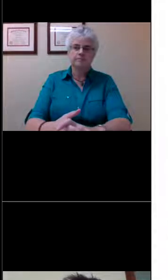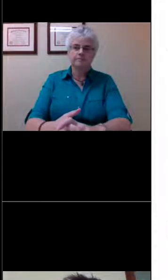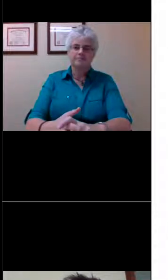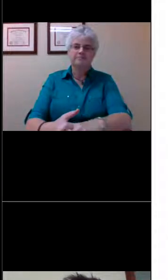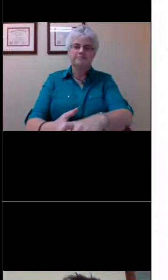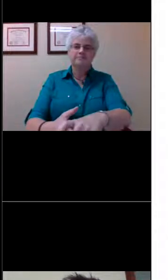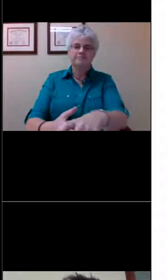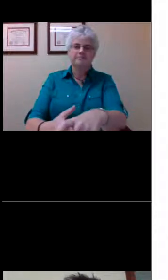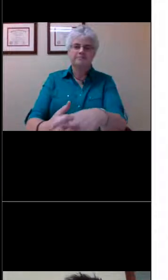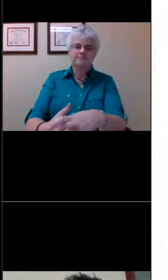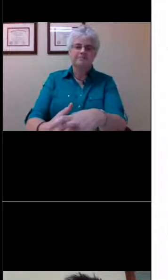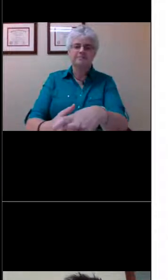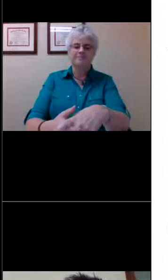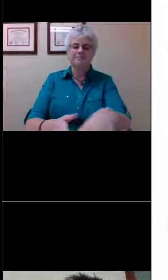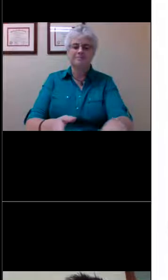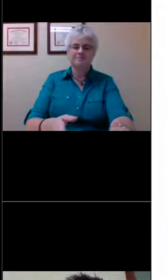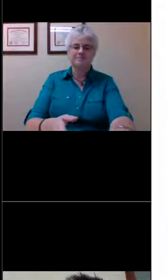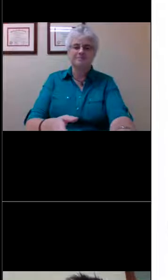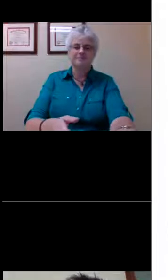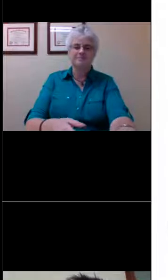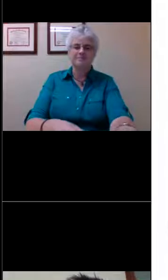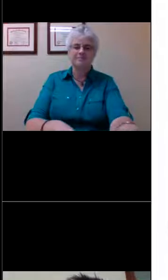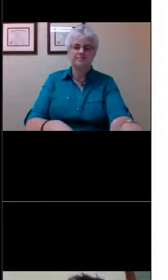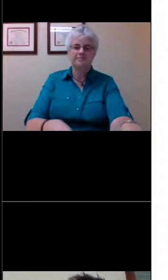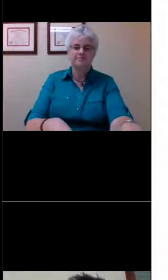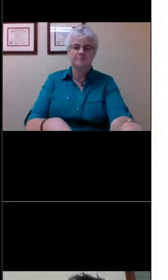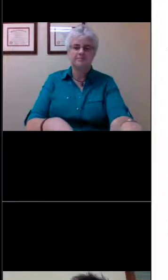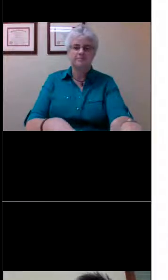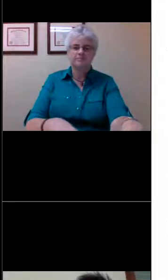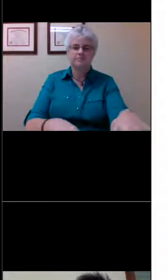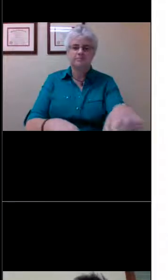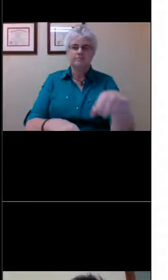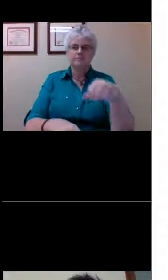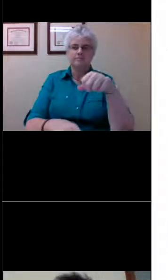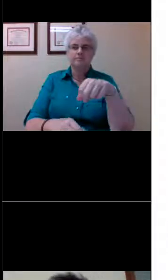momentarily but first I just want to give you a couple of notes about the